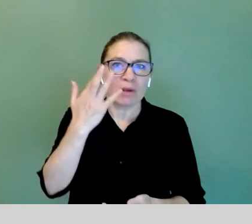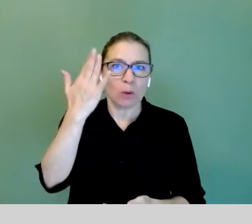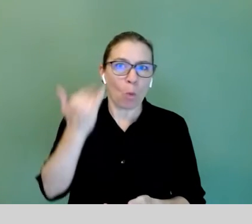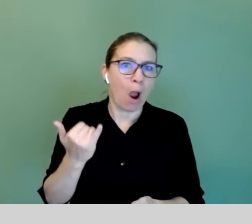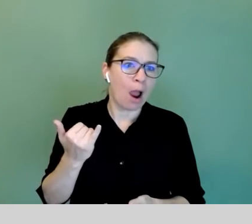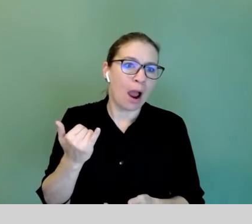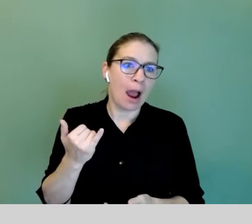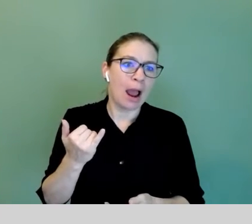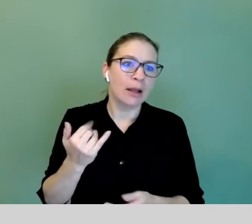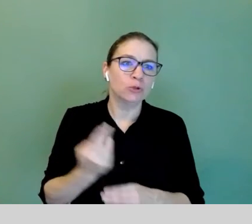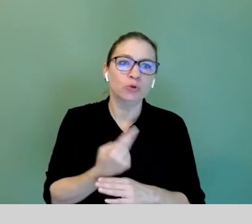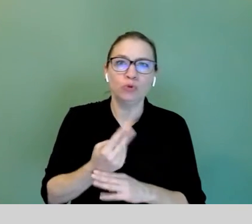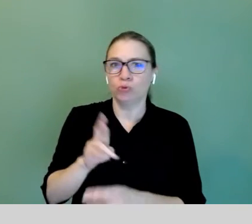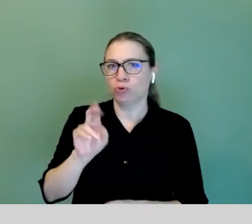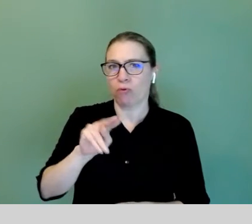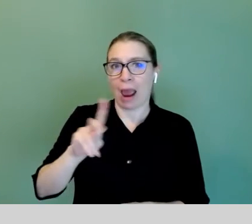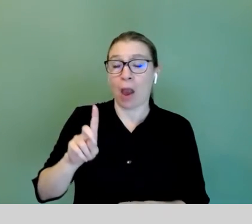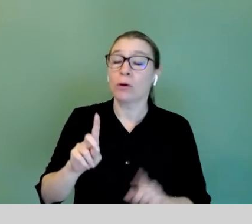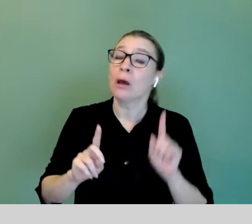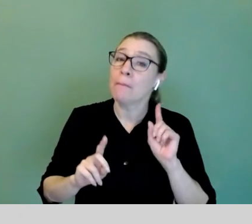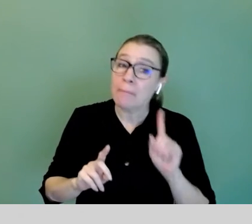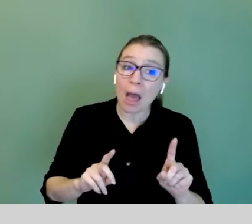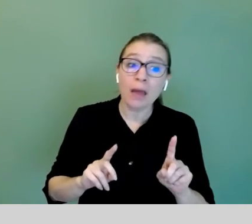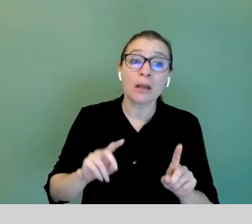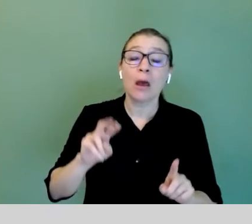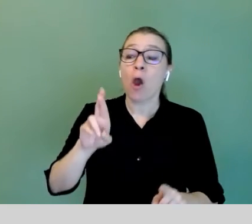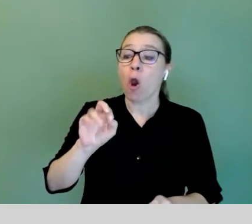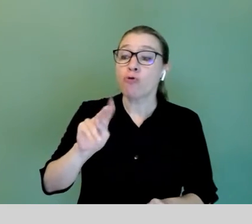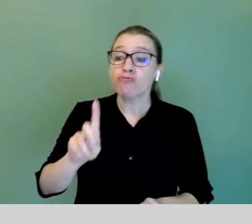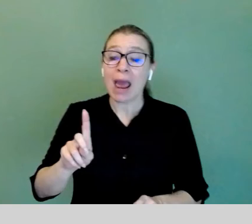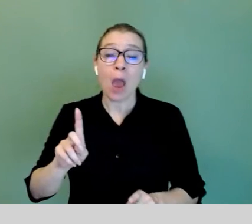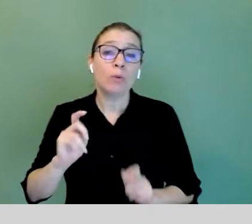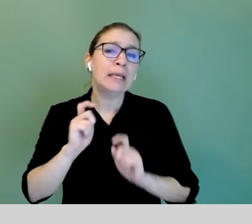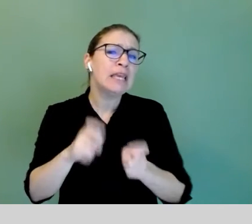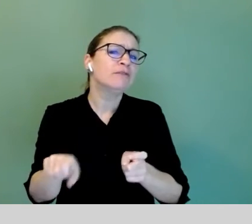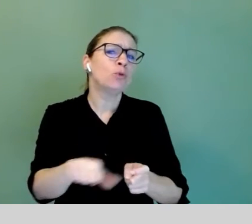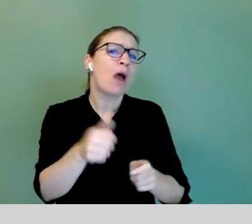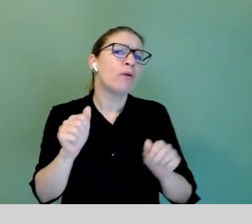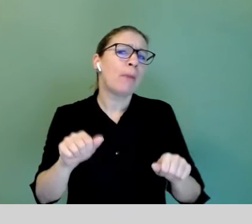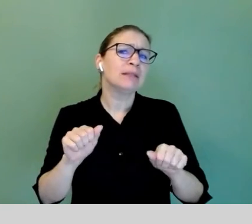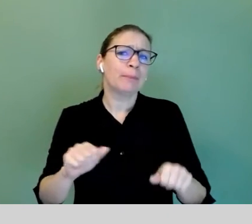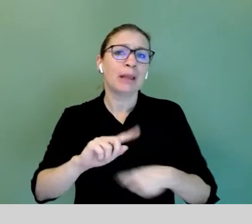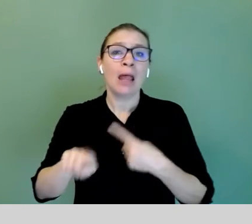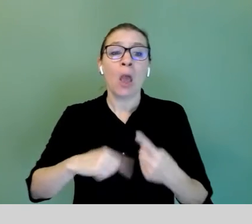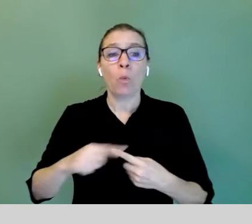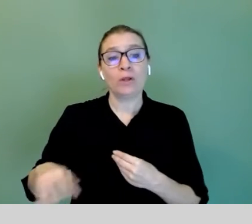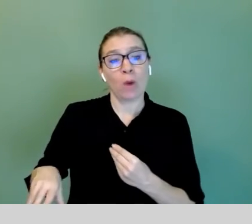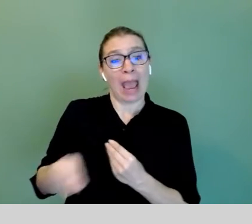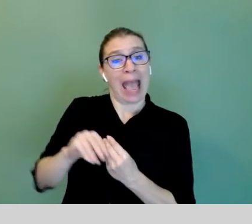And that's the only reason where I see actually the usage of round. But however, round offers another possibility